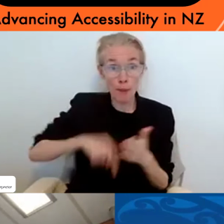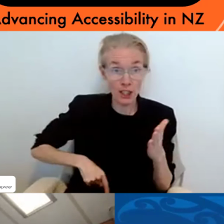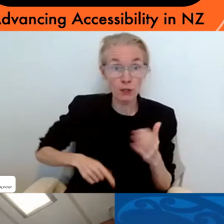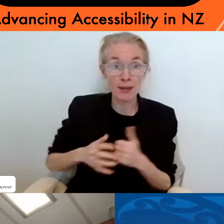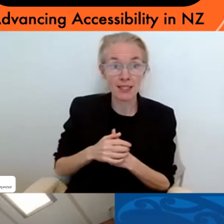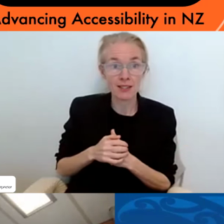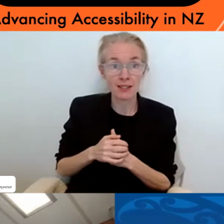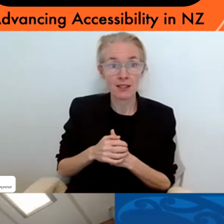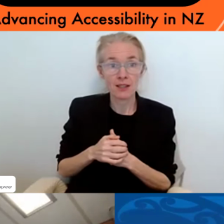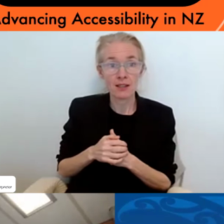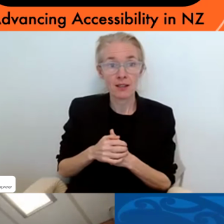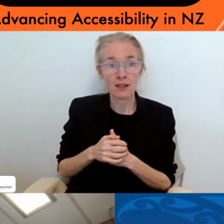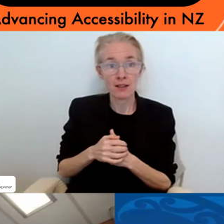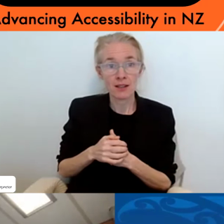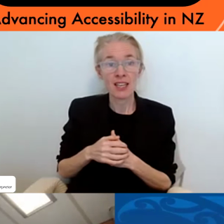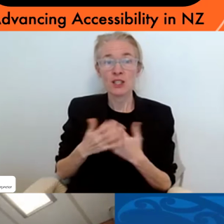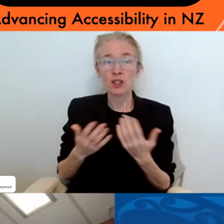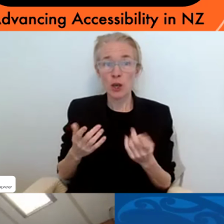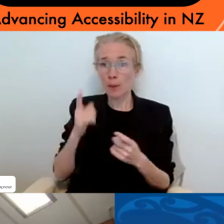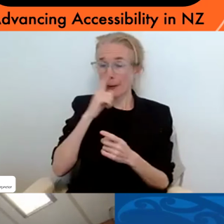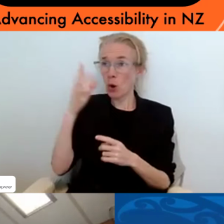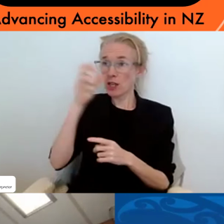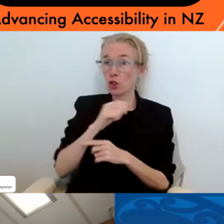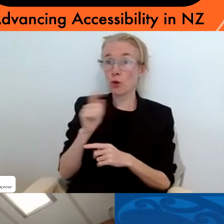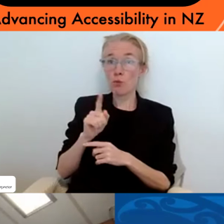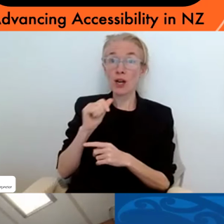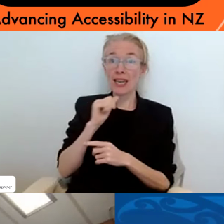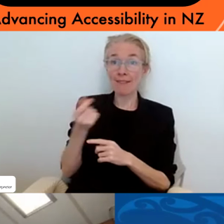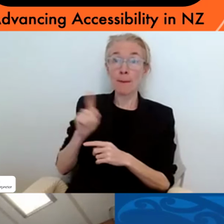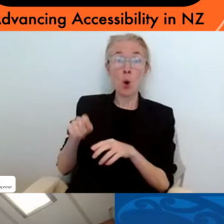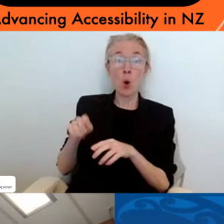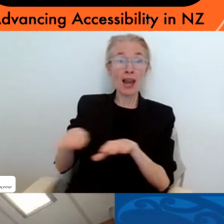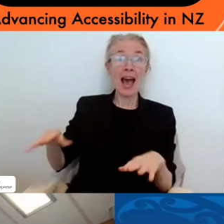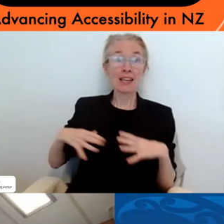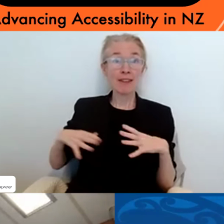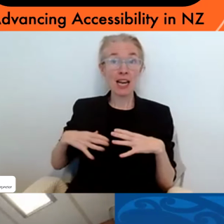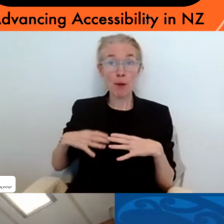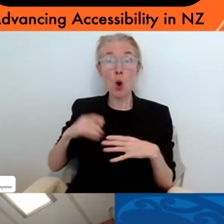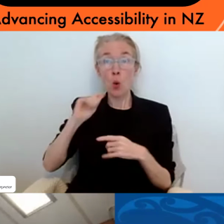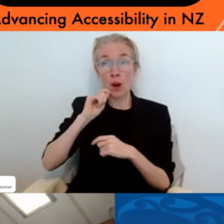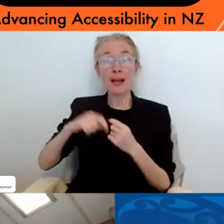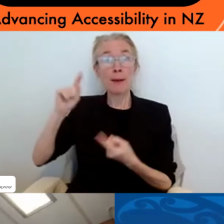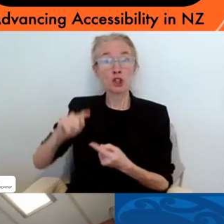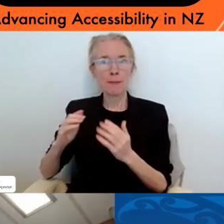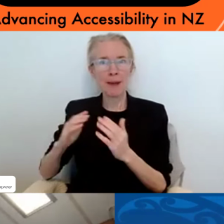is going to lead you to affordable housing. That's not going to work, and we know that doesn't work. Yet you've got the constant rhetoric